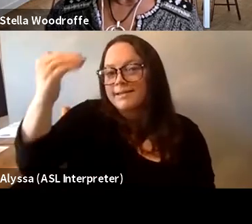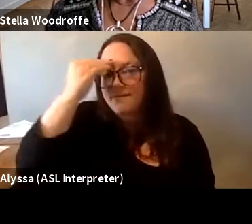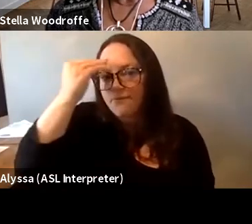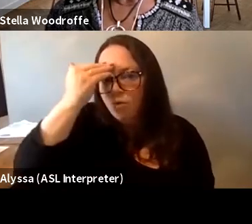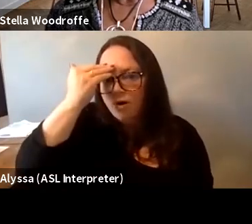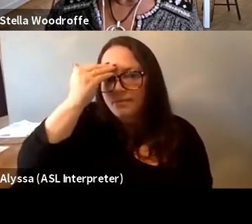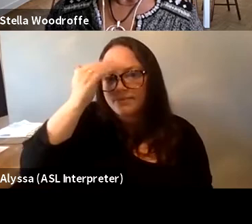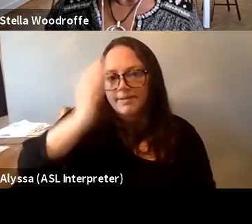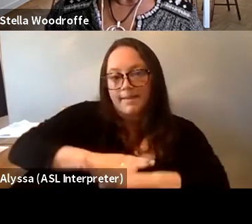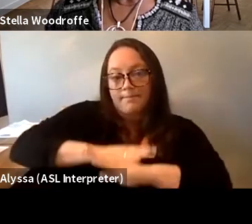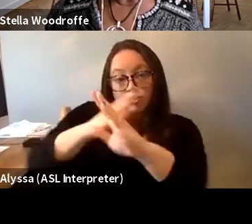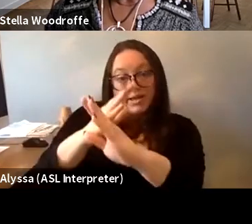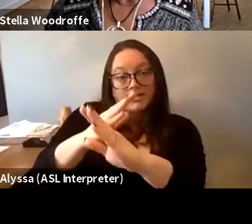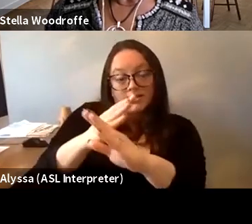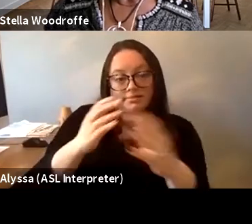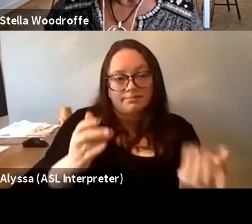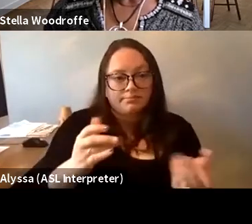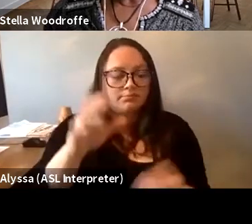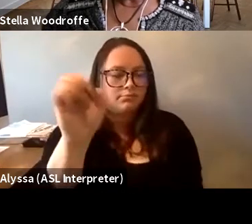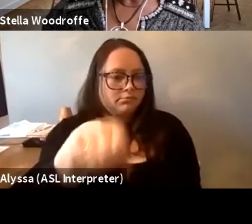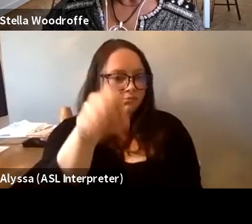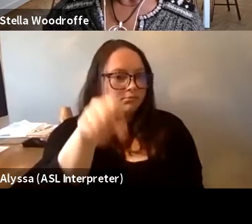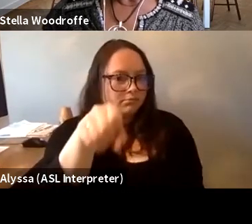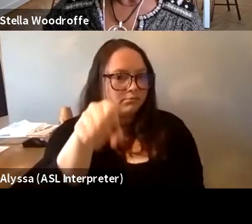I can't tell you what happened when, what I went through when